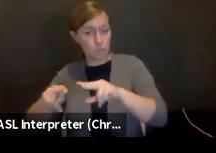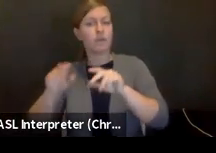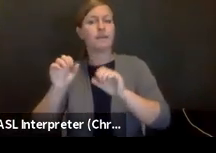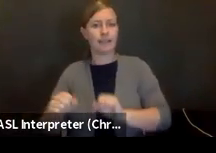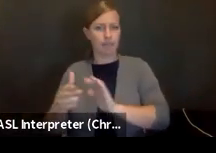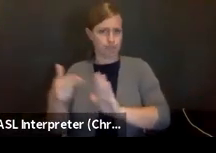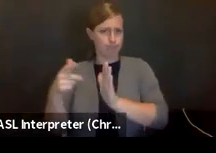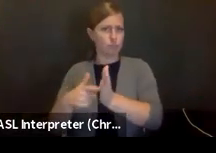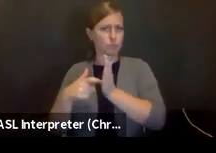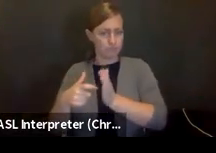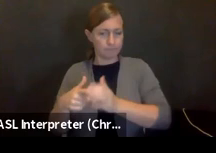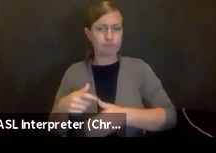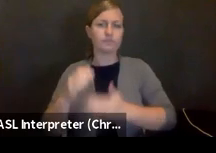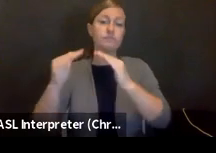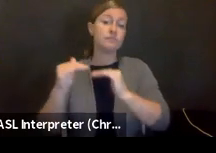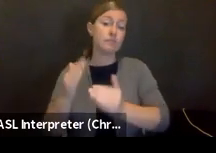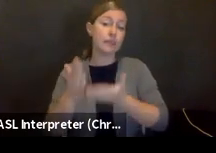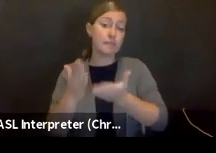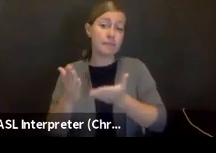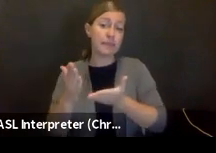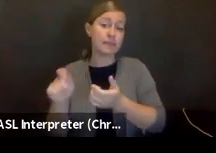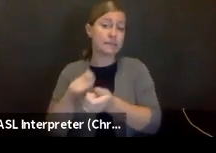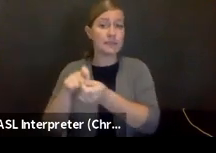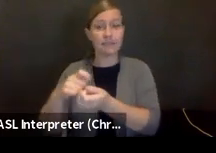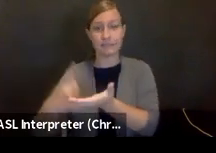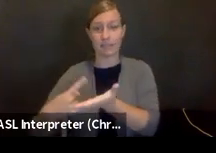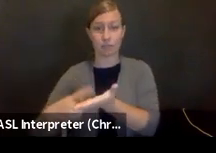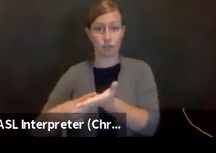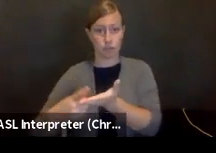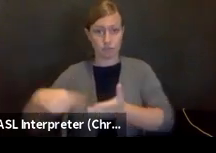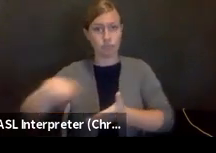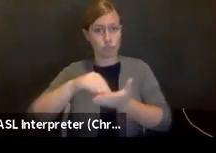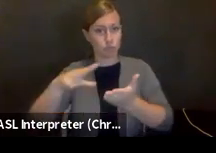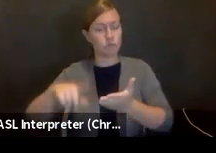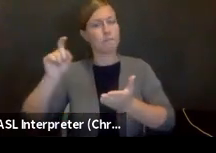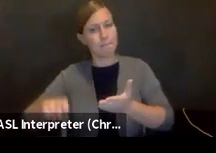ESD 189 - Amy Colburn: Maybe it's a discussion that you want them you they need to post a comment or reply before they can move on.